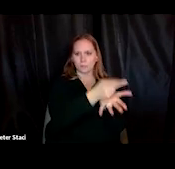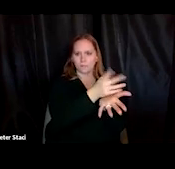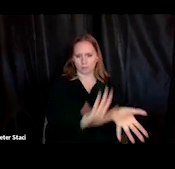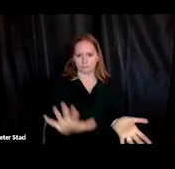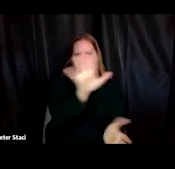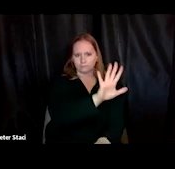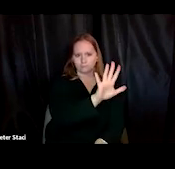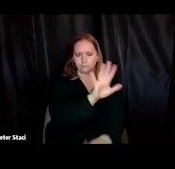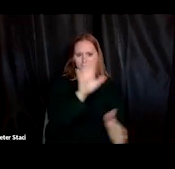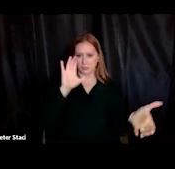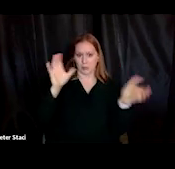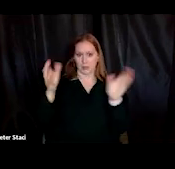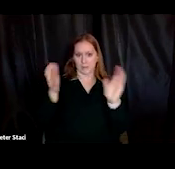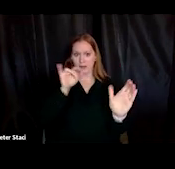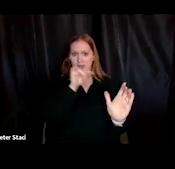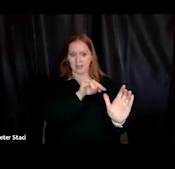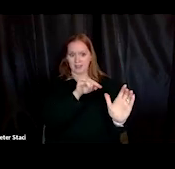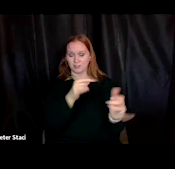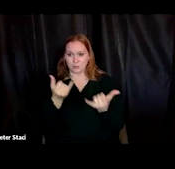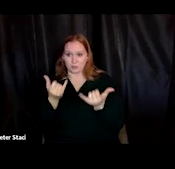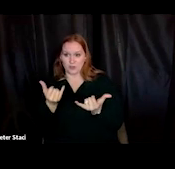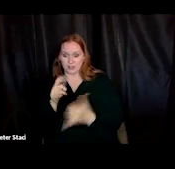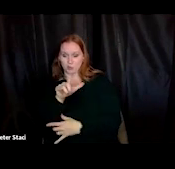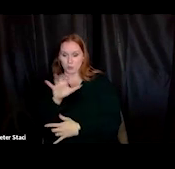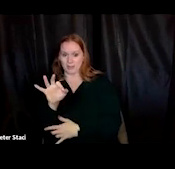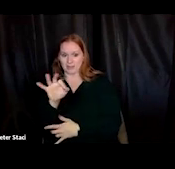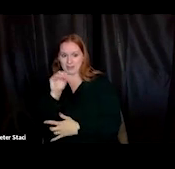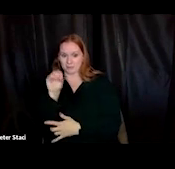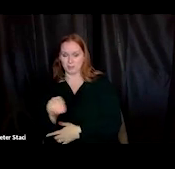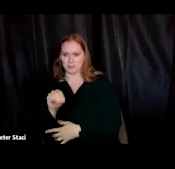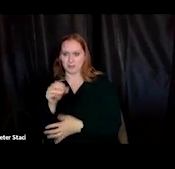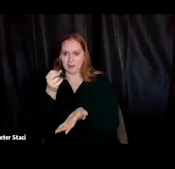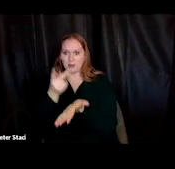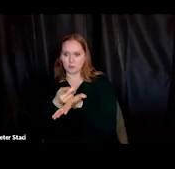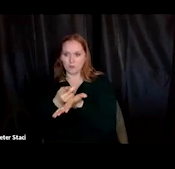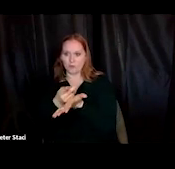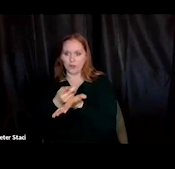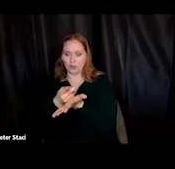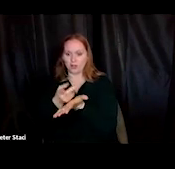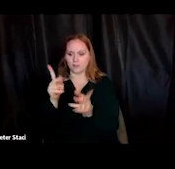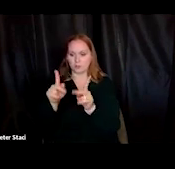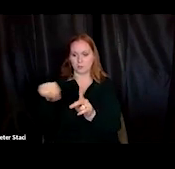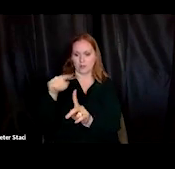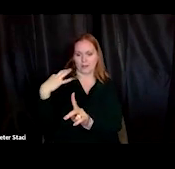to the current 29% approval rating for people applying for disability benefits in general.